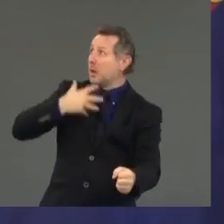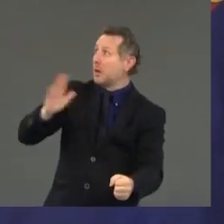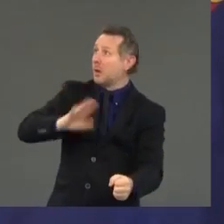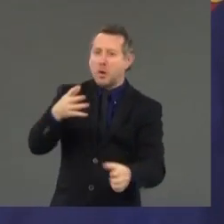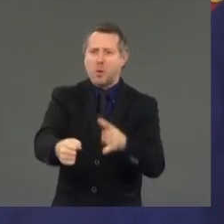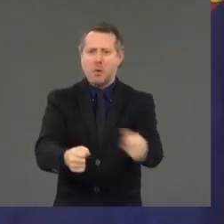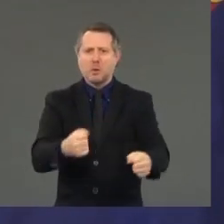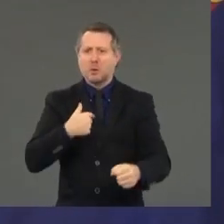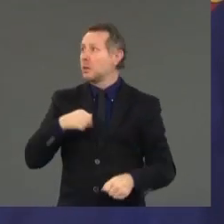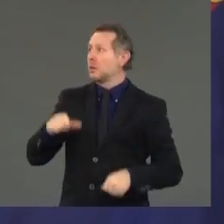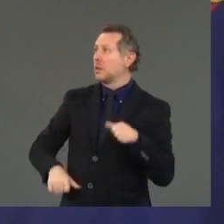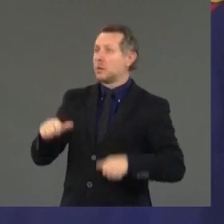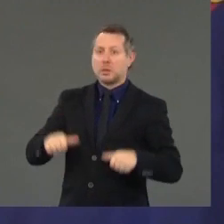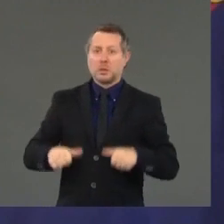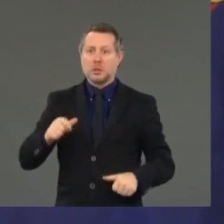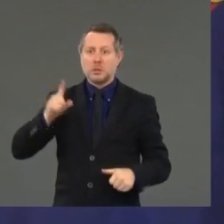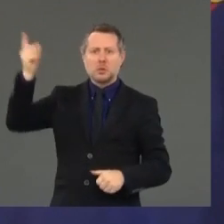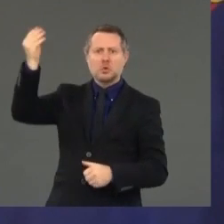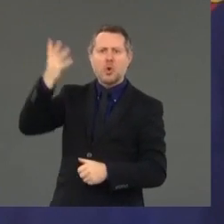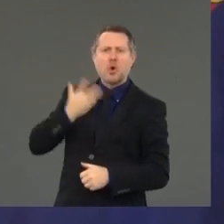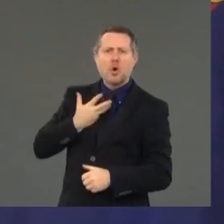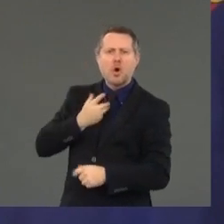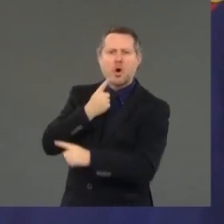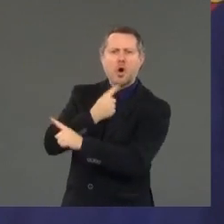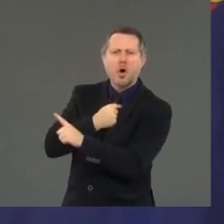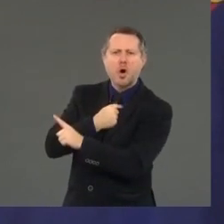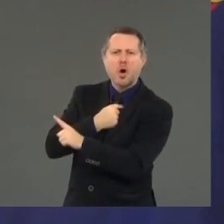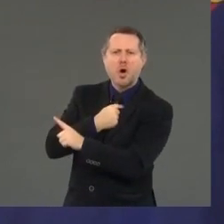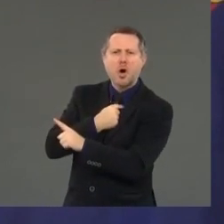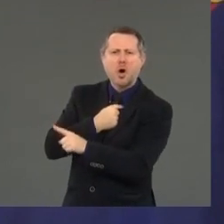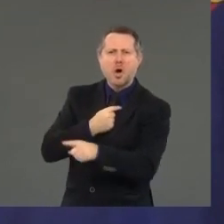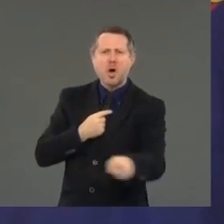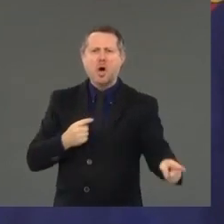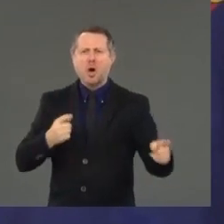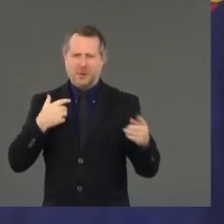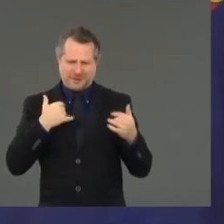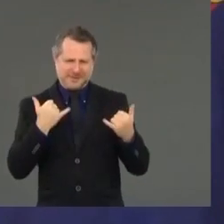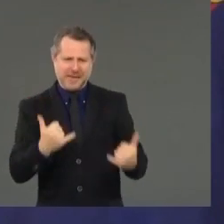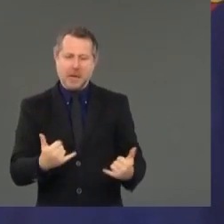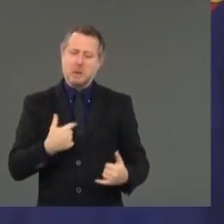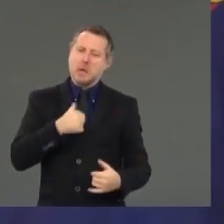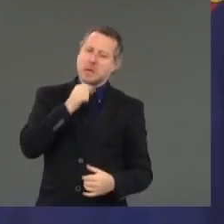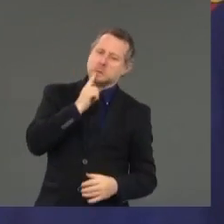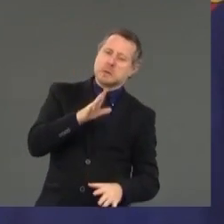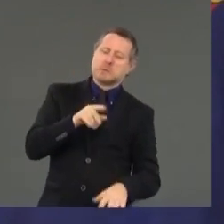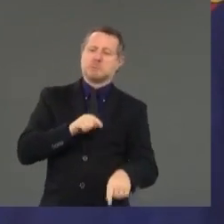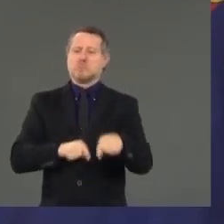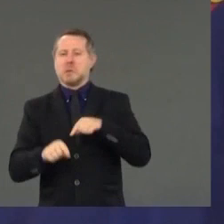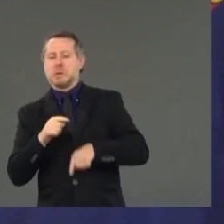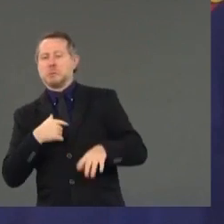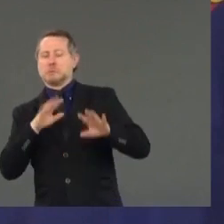OKAY. HOLD ON. WE'RE NOT SURE ABOUT THAT ANYMORE. WHAT DO YOU MEAN?